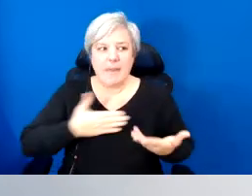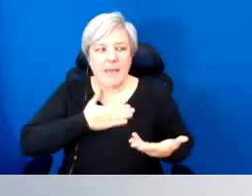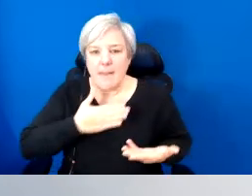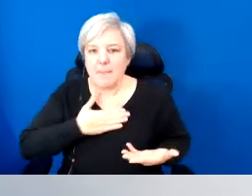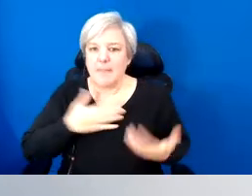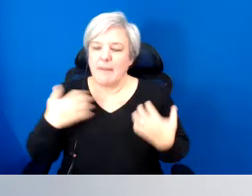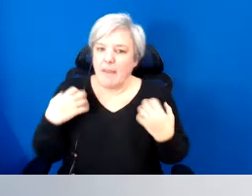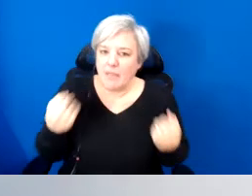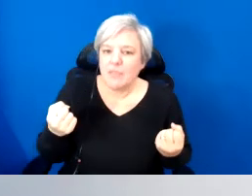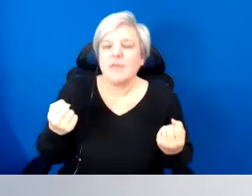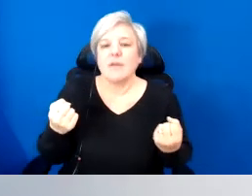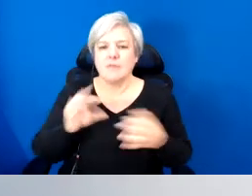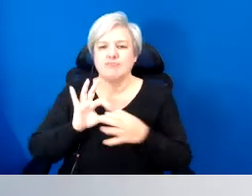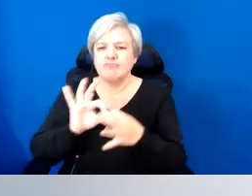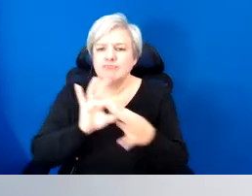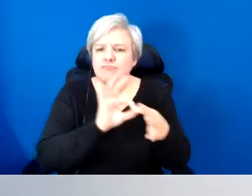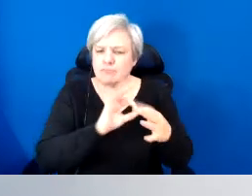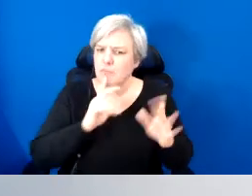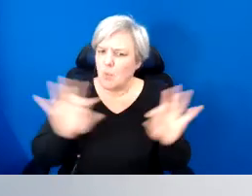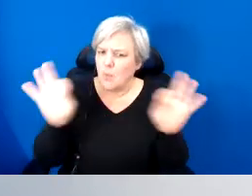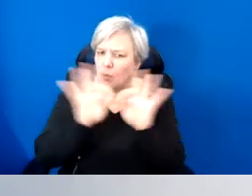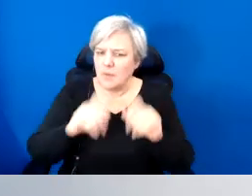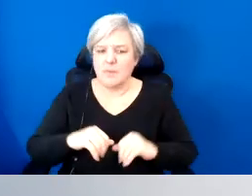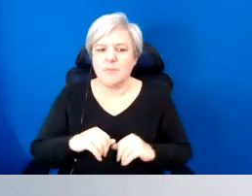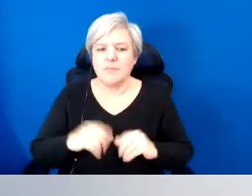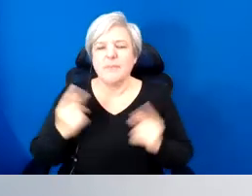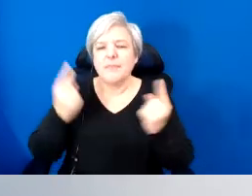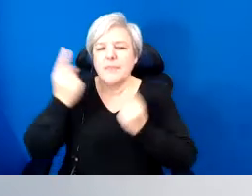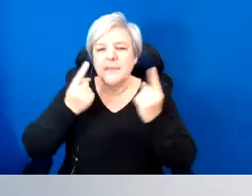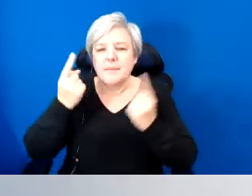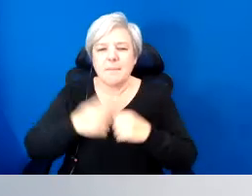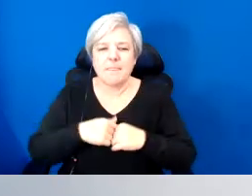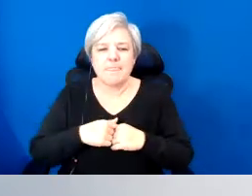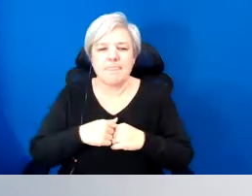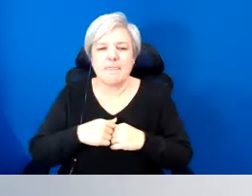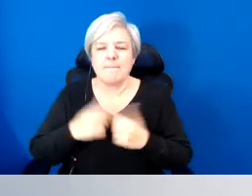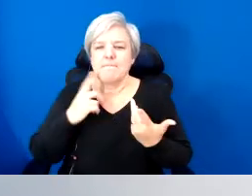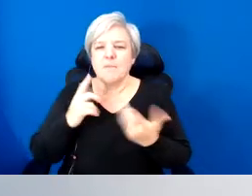Make deeper connections. Think about all of the personal interactions that you